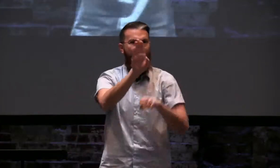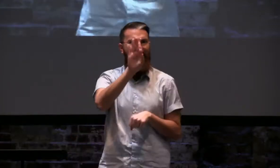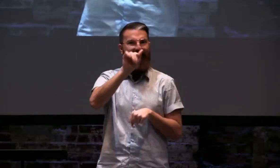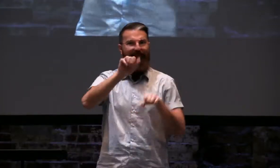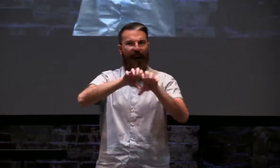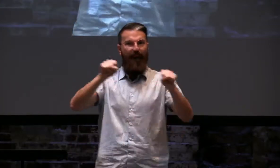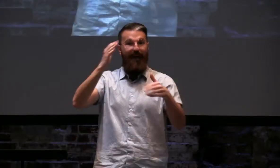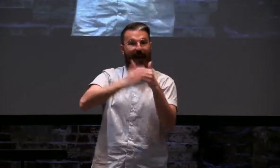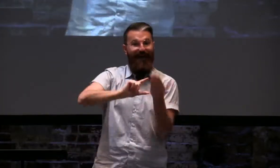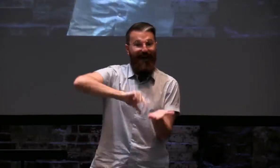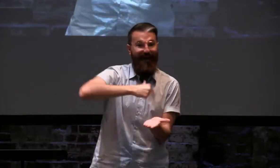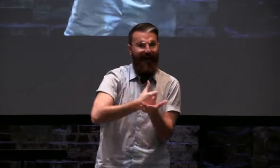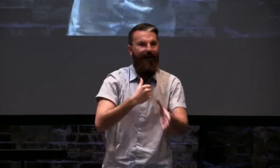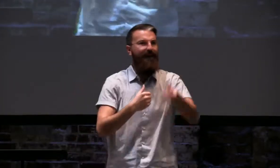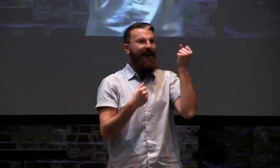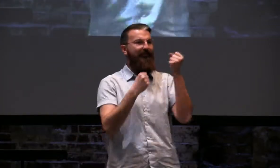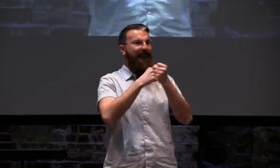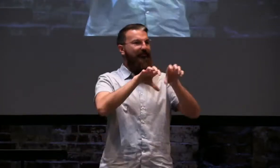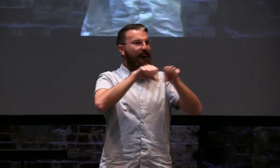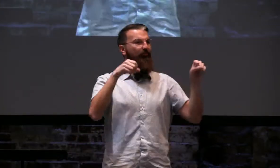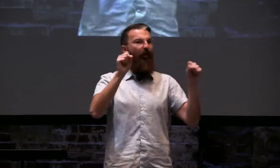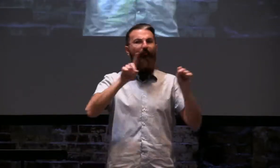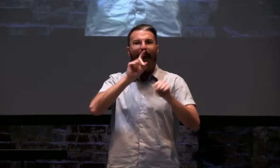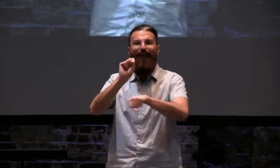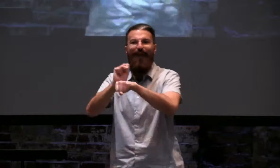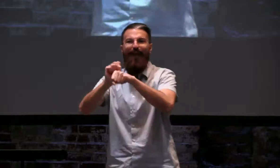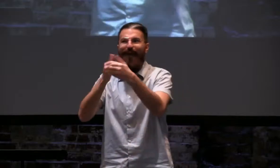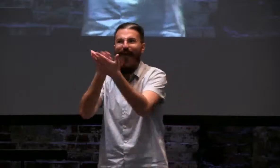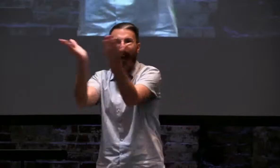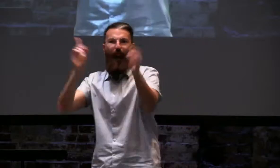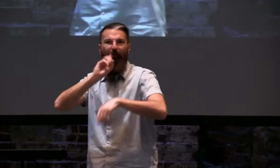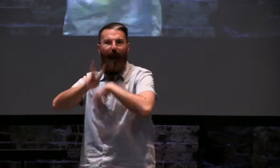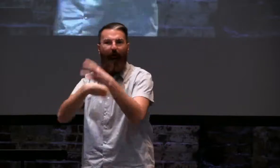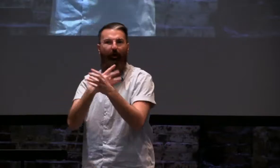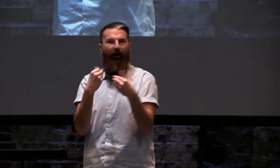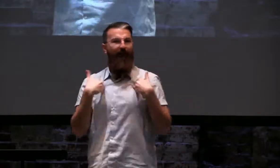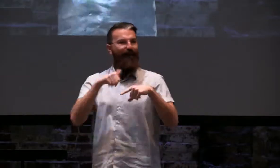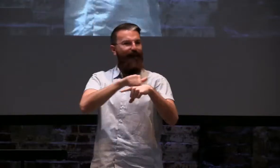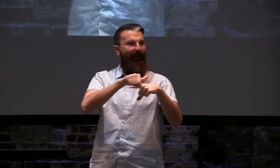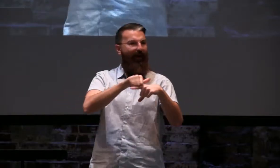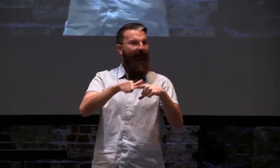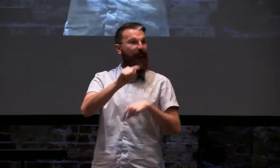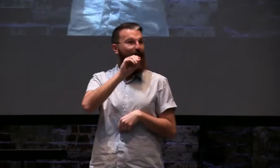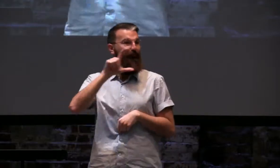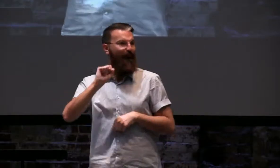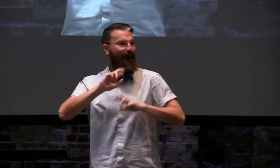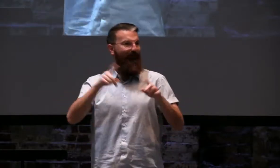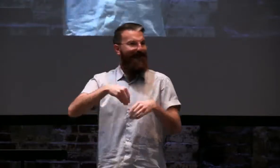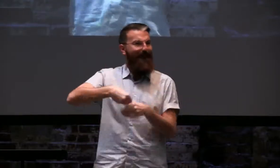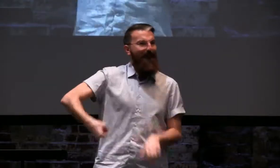and the last would be the education track, the theater education programs. All of that will culminate in a BFA program